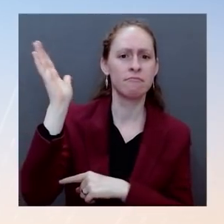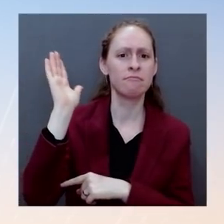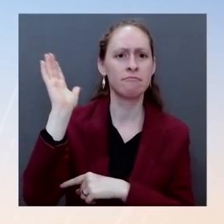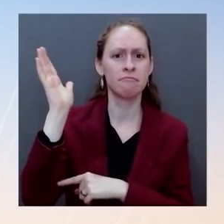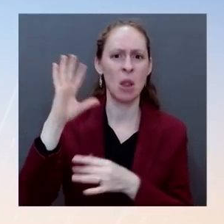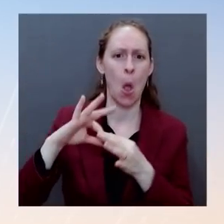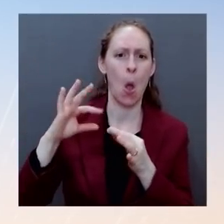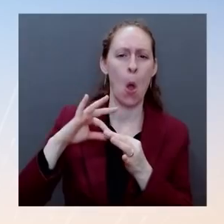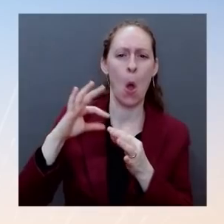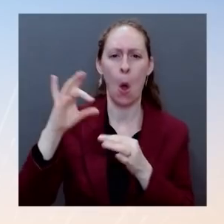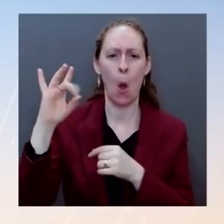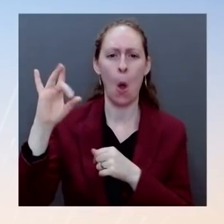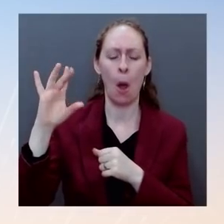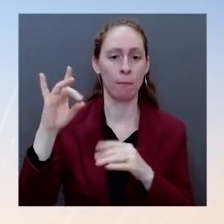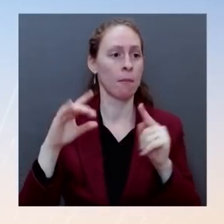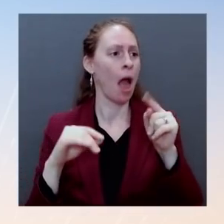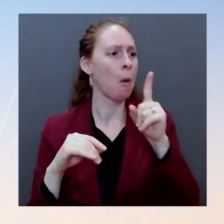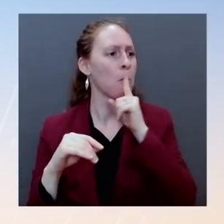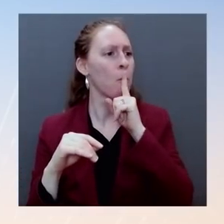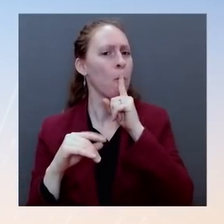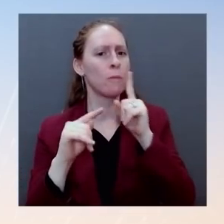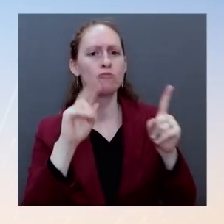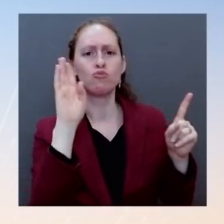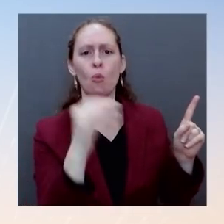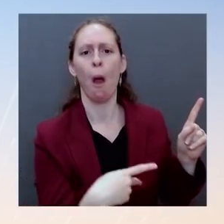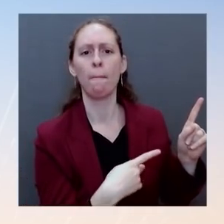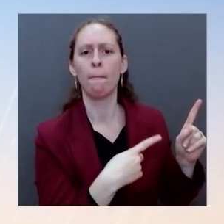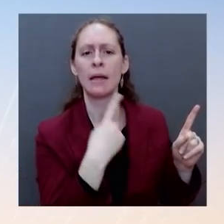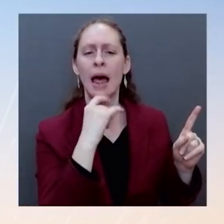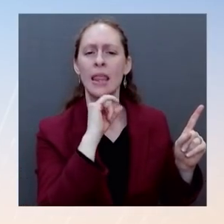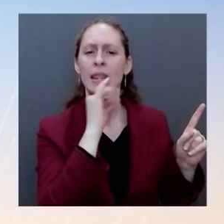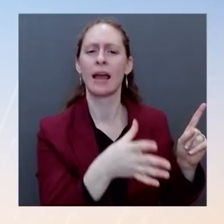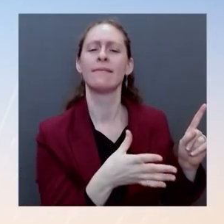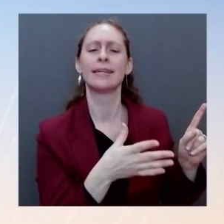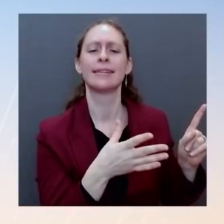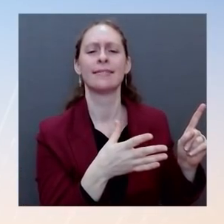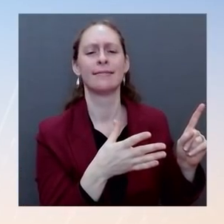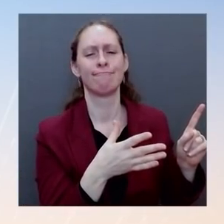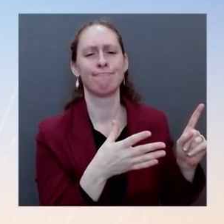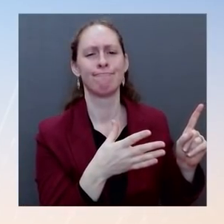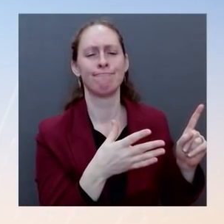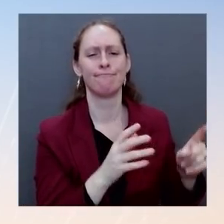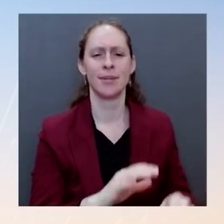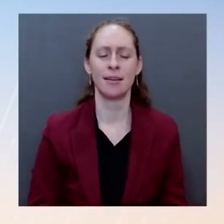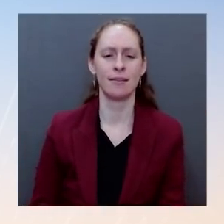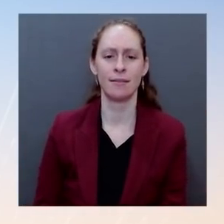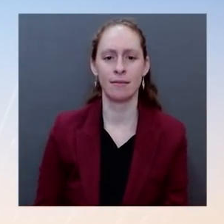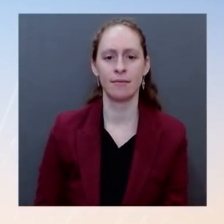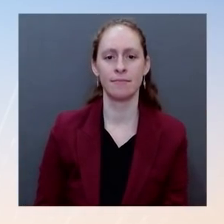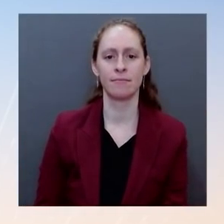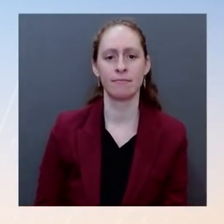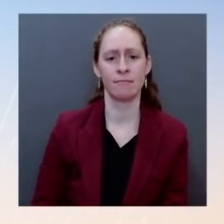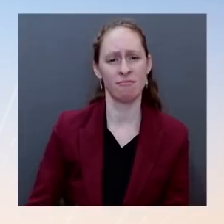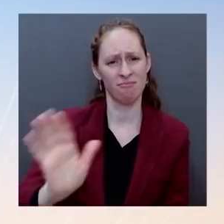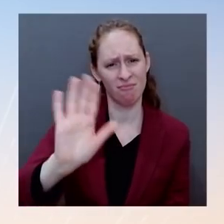who they want to support and who they want to elect. That's not a partisan thing. And that -- that was why he gave such a strong speech yesterday. Go ahead.